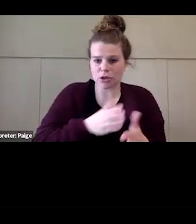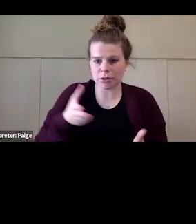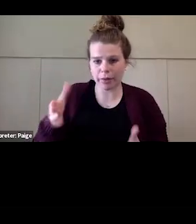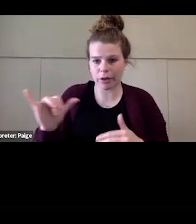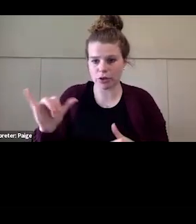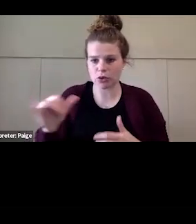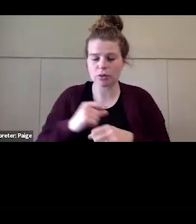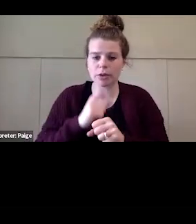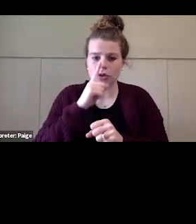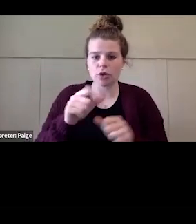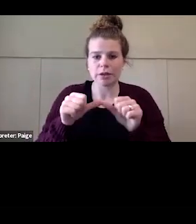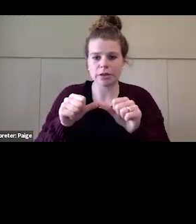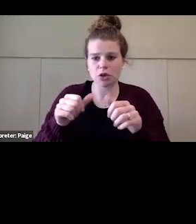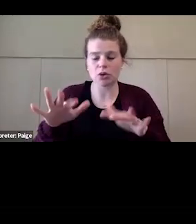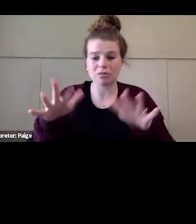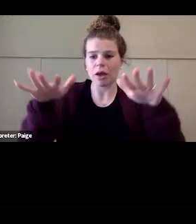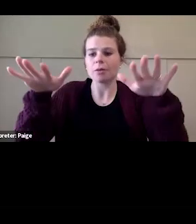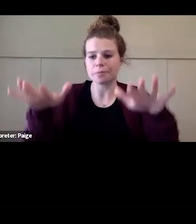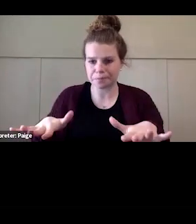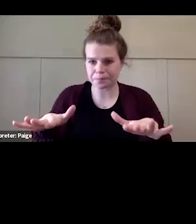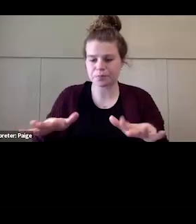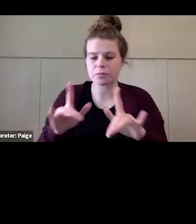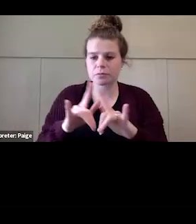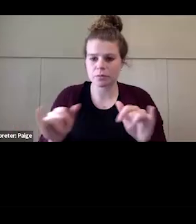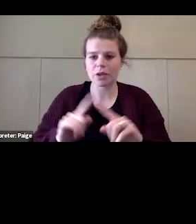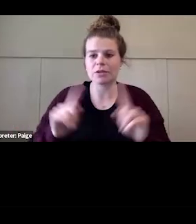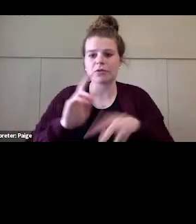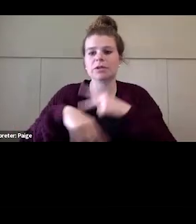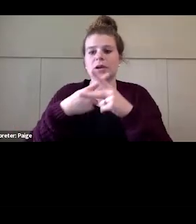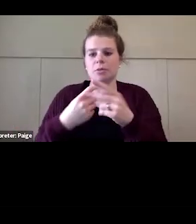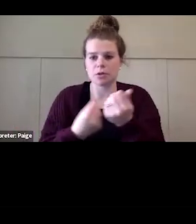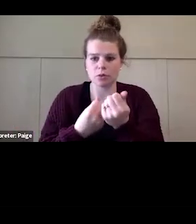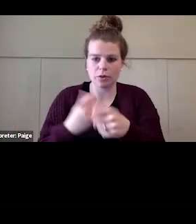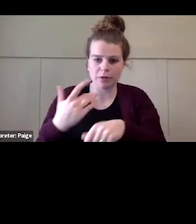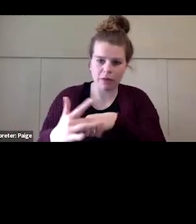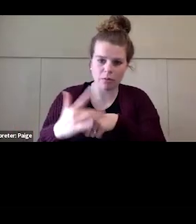that there's continued deescalation, but also a different type of support available on the call.